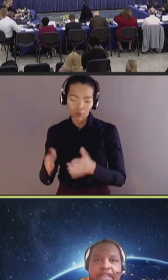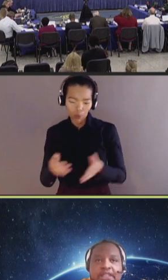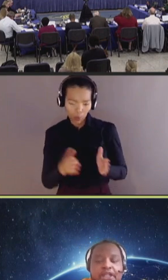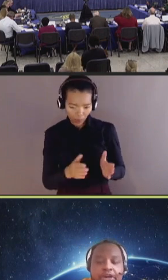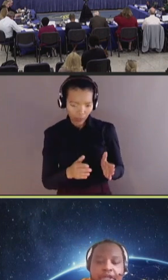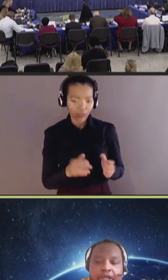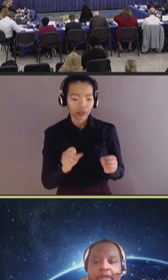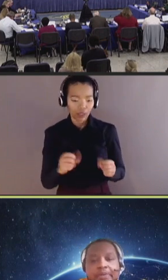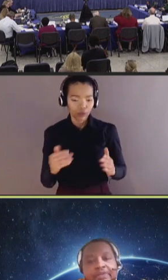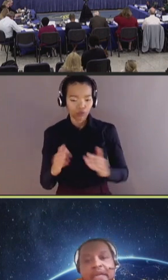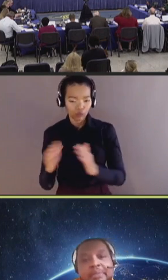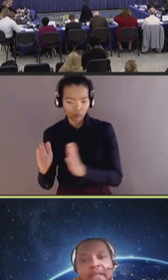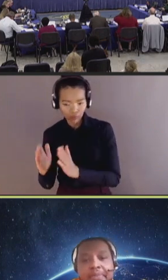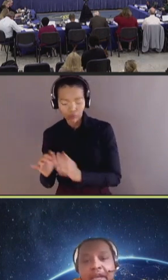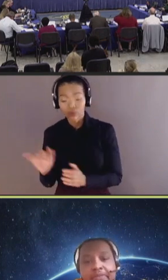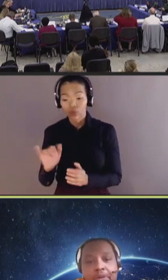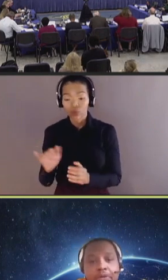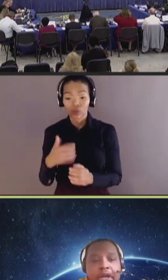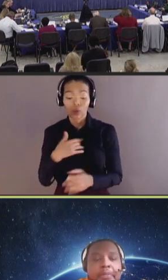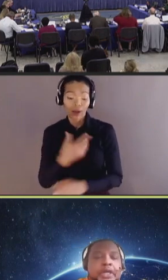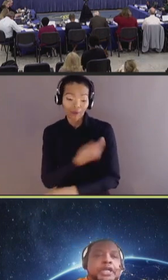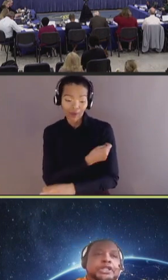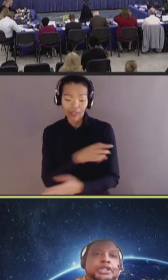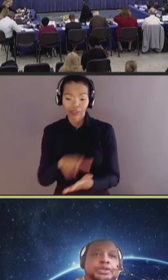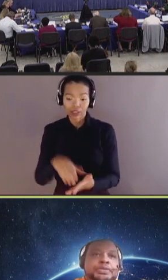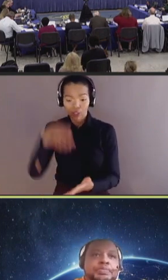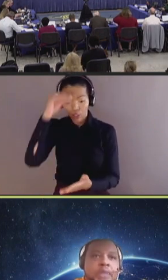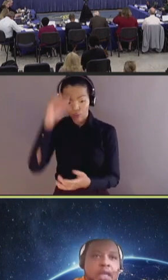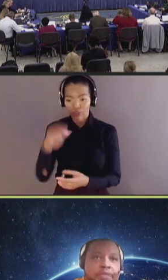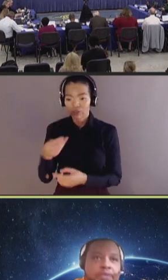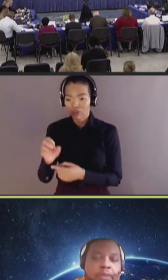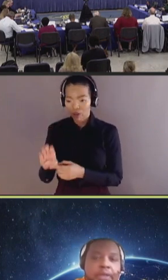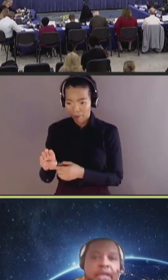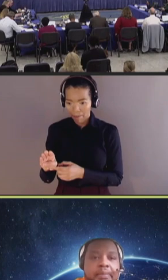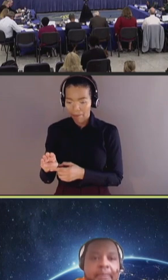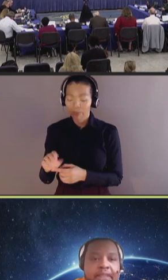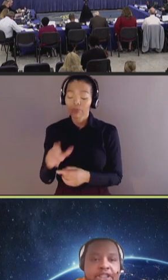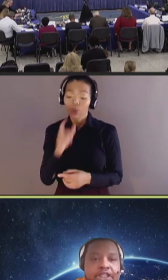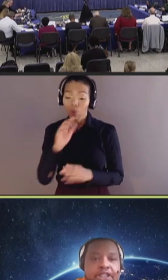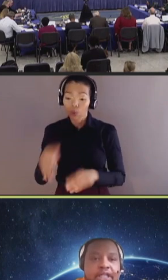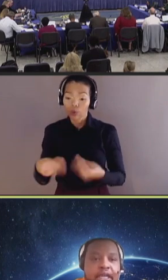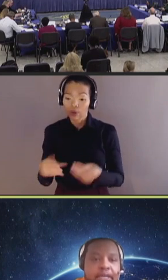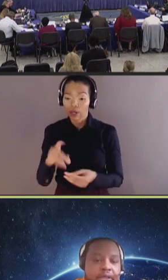Vaccine Learning Hub provided by the P4VE Program to formulate messages that could